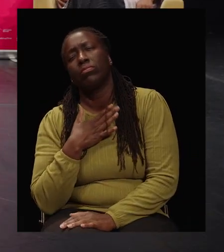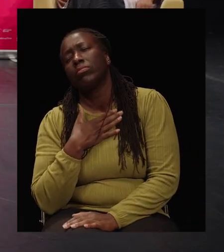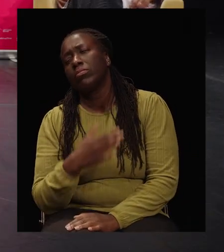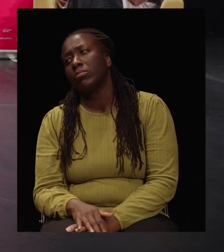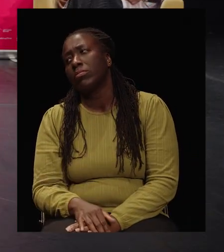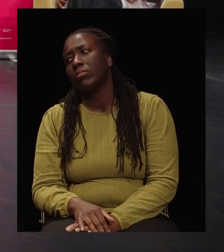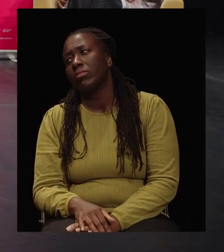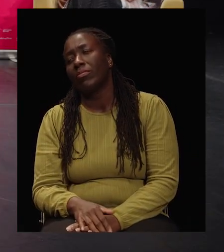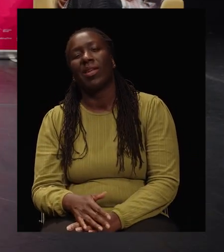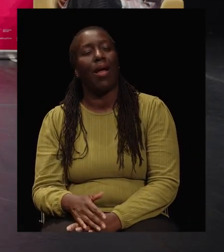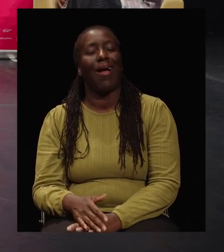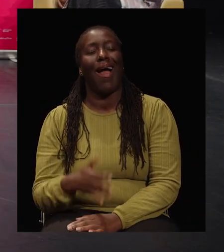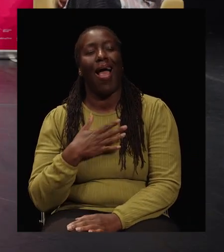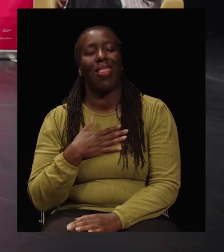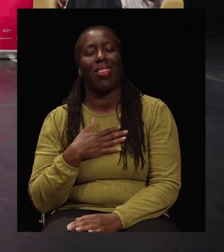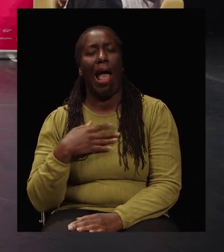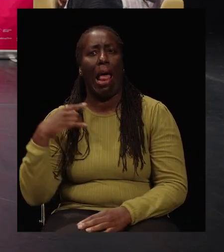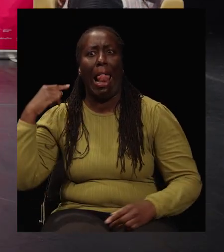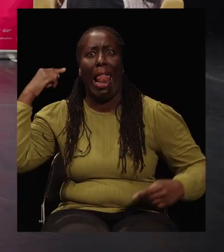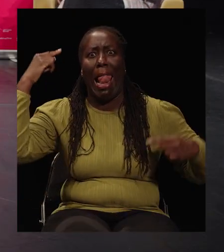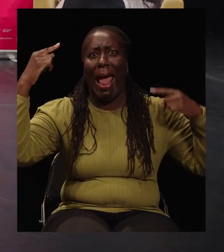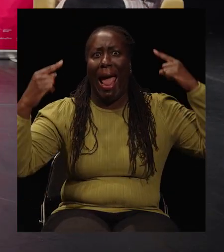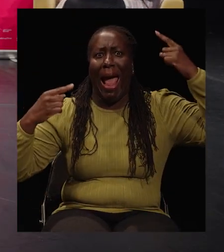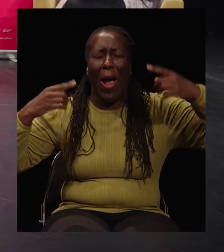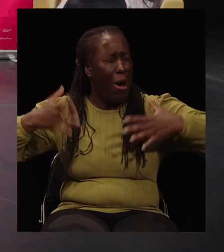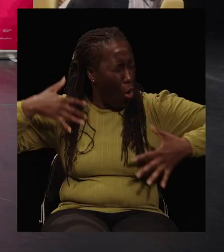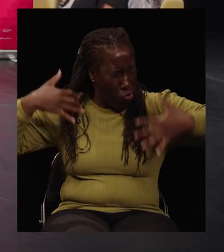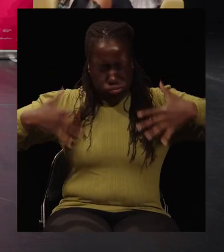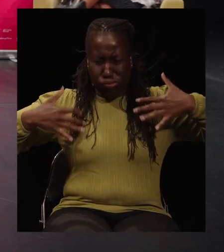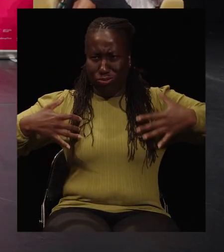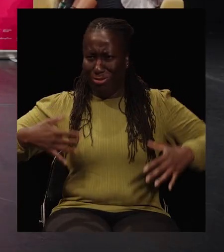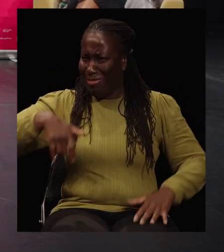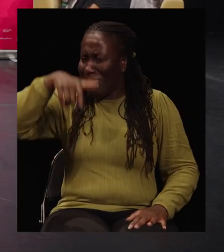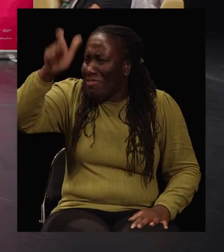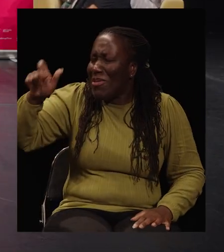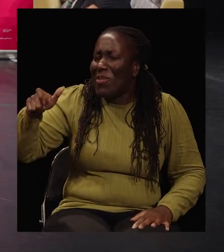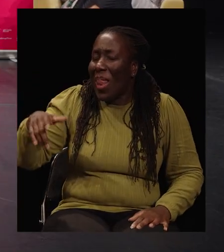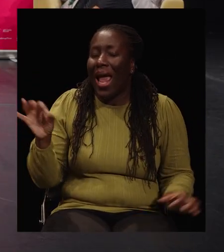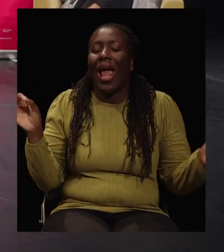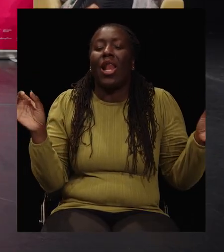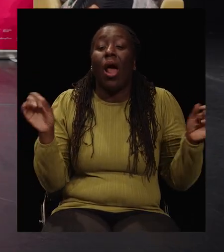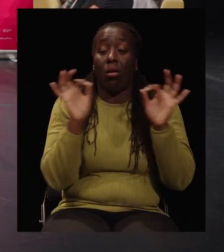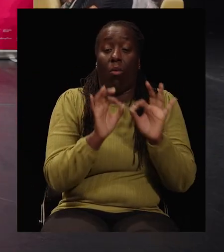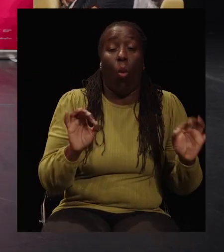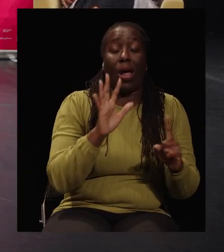I like loud people in quiet institutions. Like I just love the idea of bringing people who shouldn't,